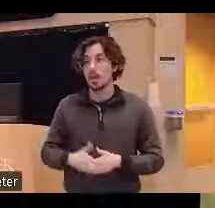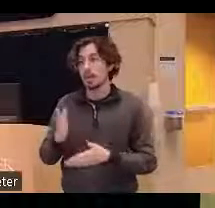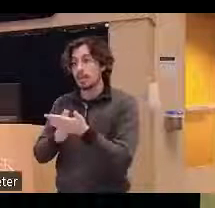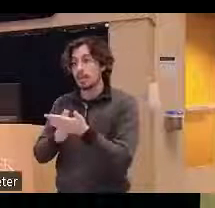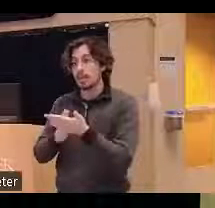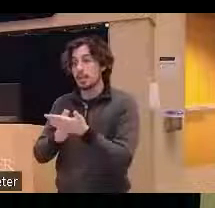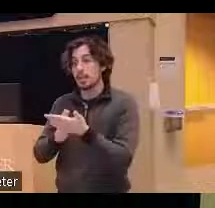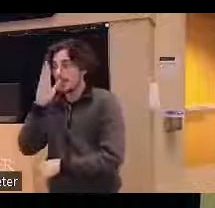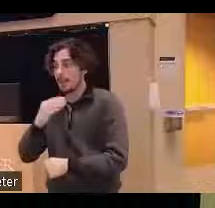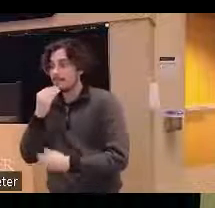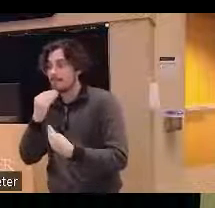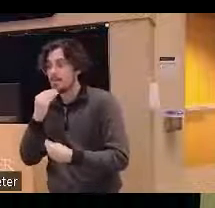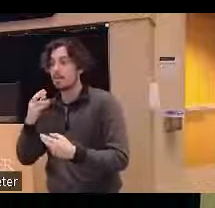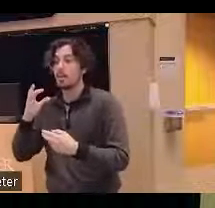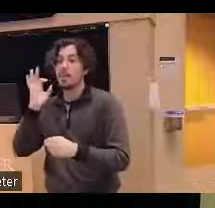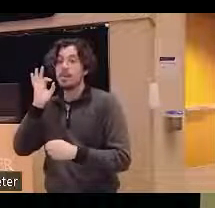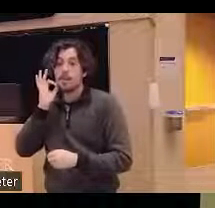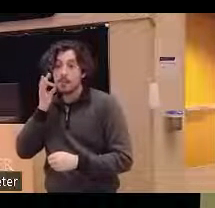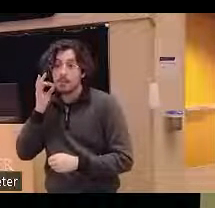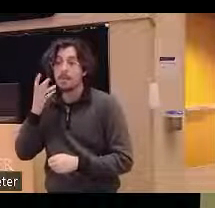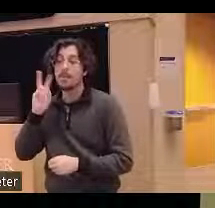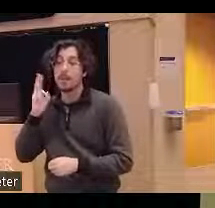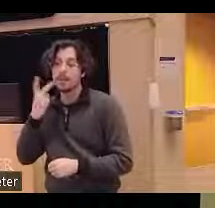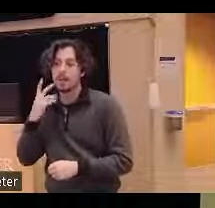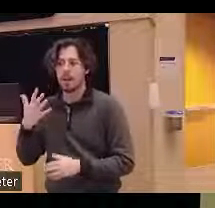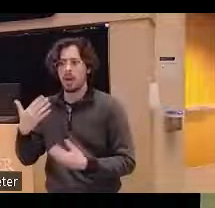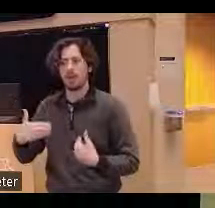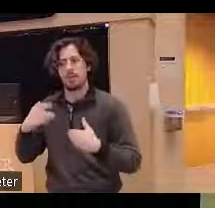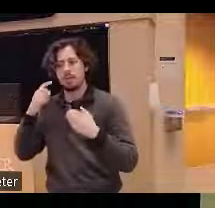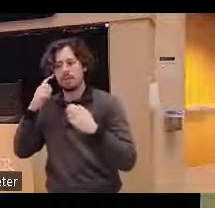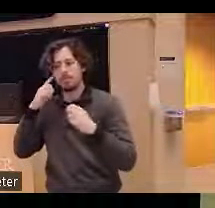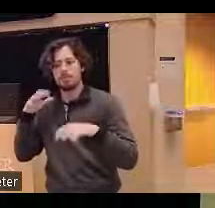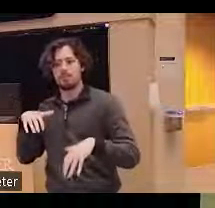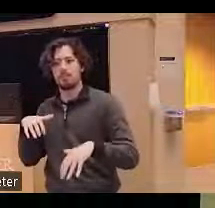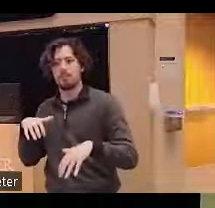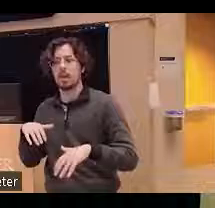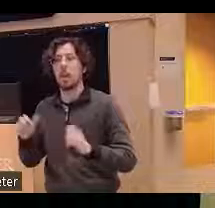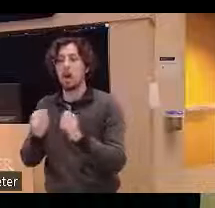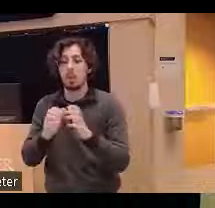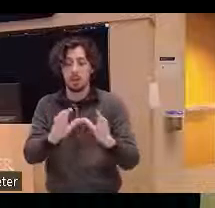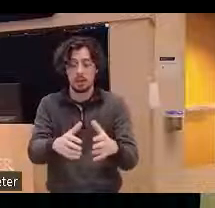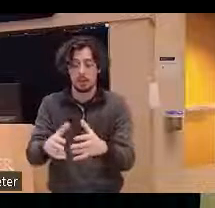or a vegetable it's it's pretty astonishing and among our cohorts no fruit or vegetable